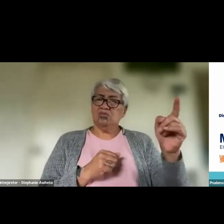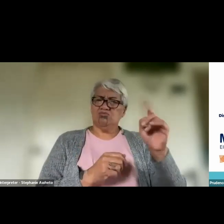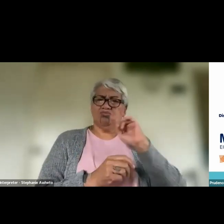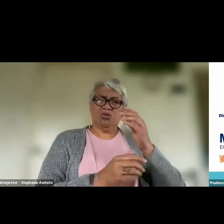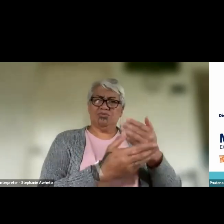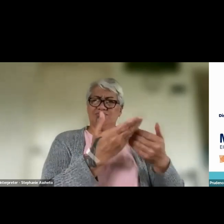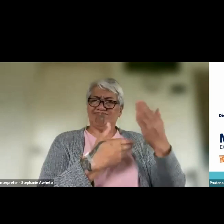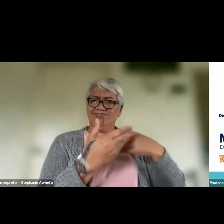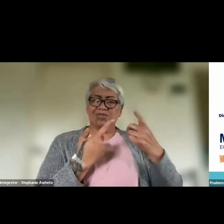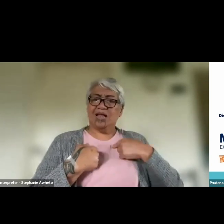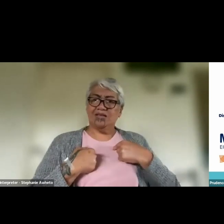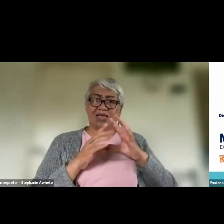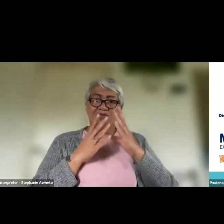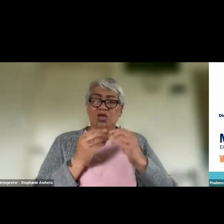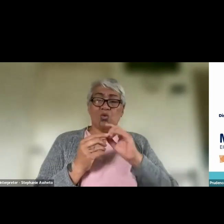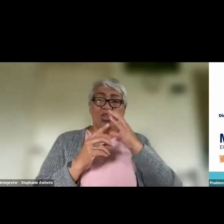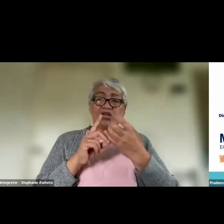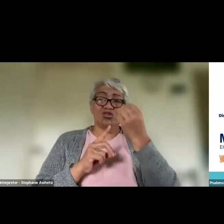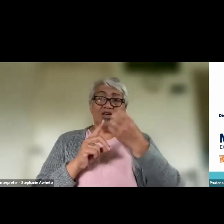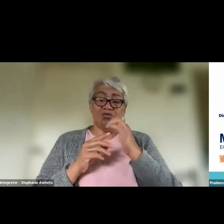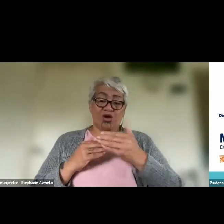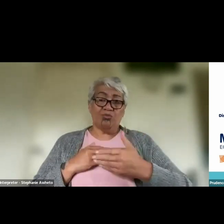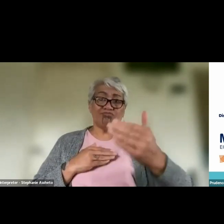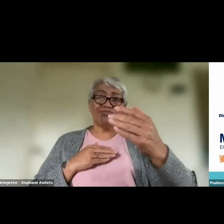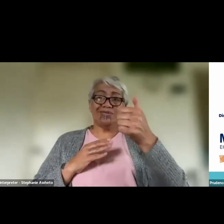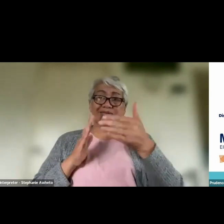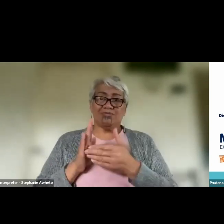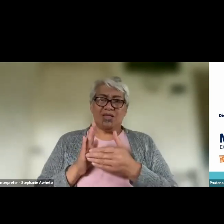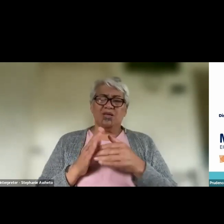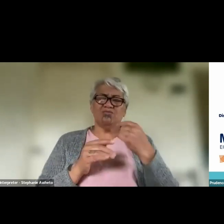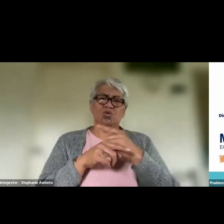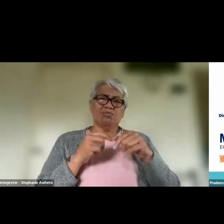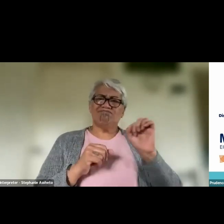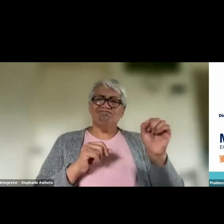in the past six months and what their priorities are going into the new year.